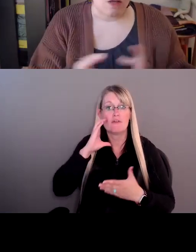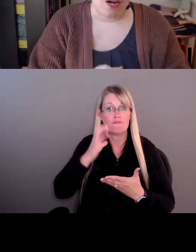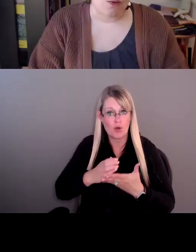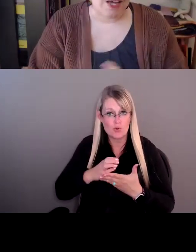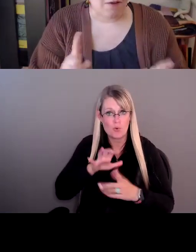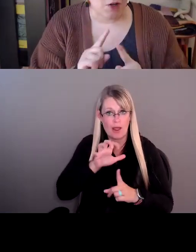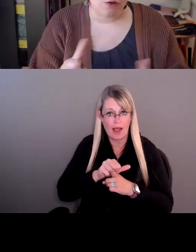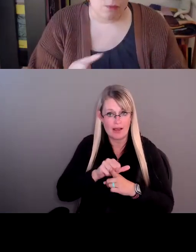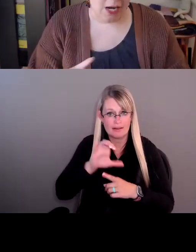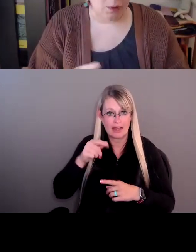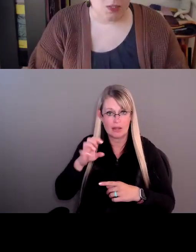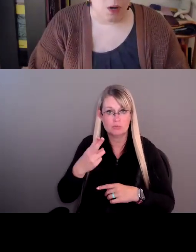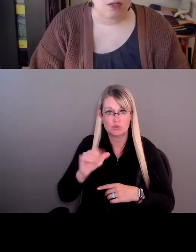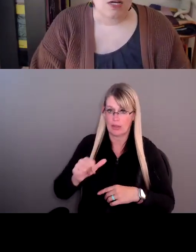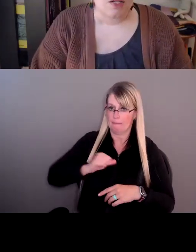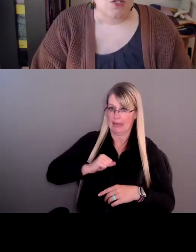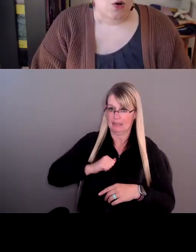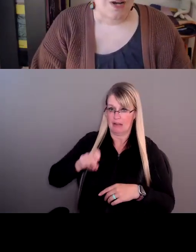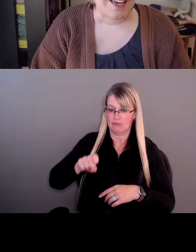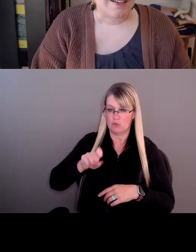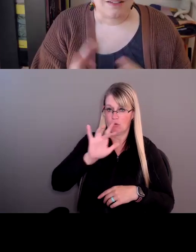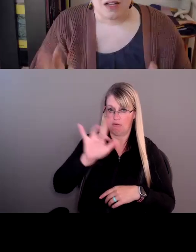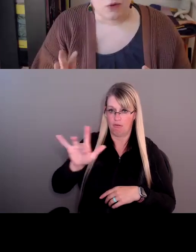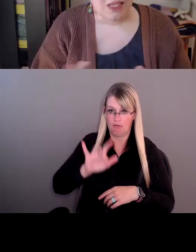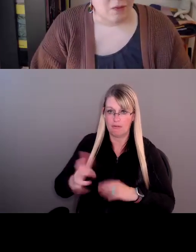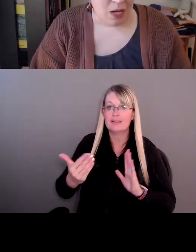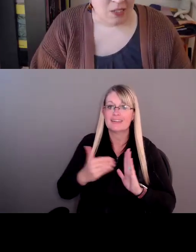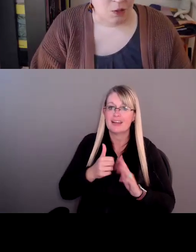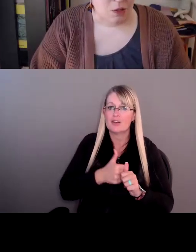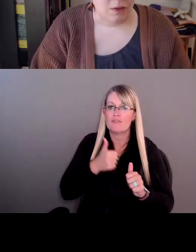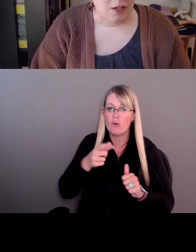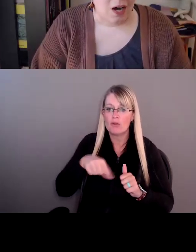that I would have to go through manually as well. So again, avoid these if possible. They are not